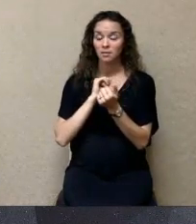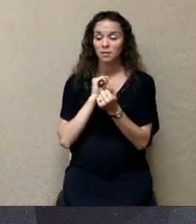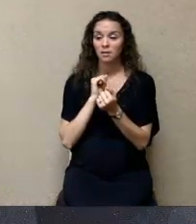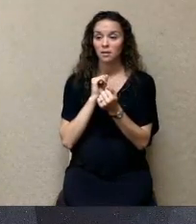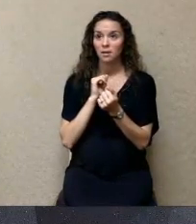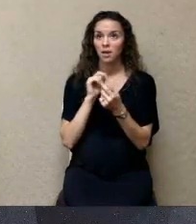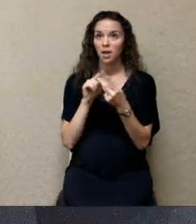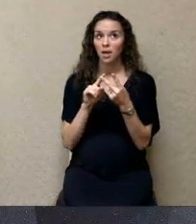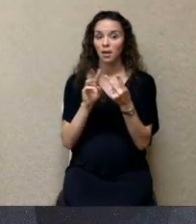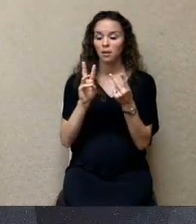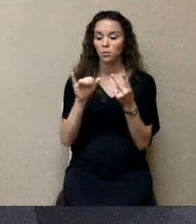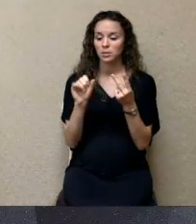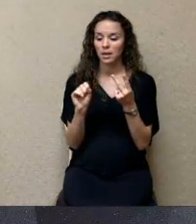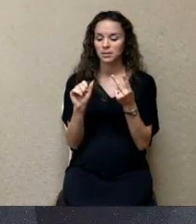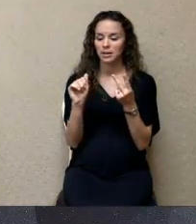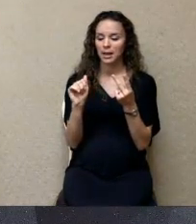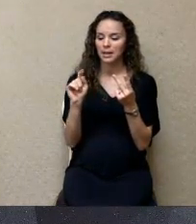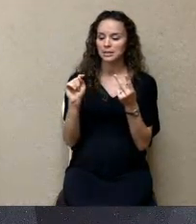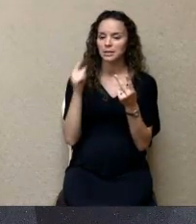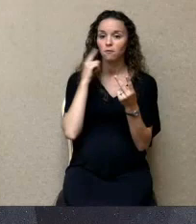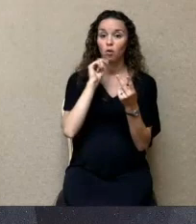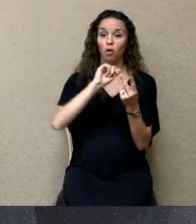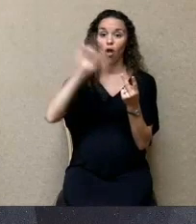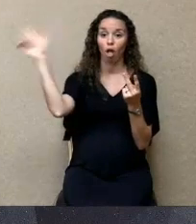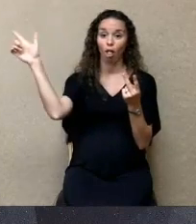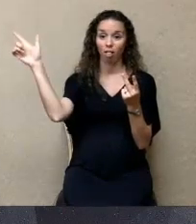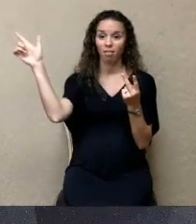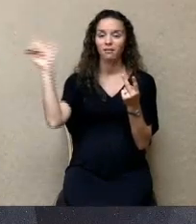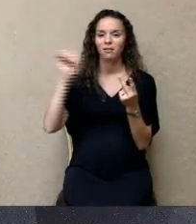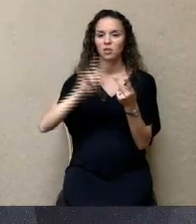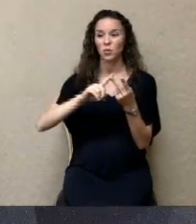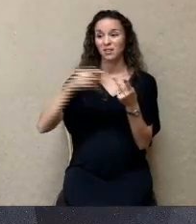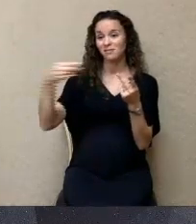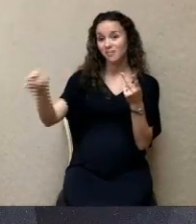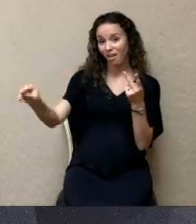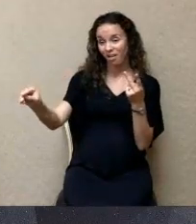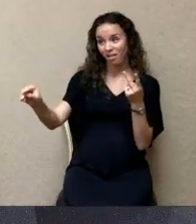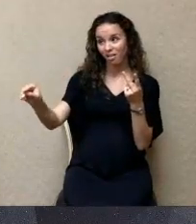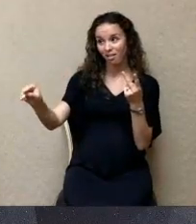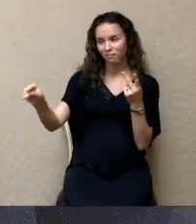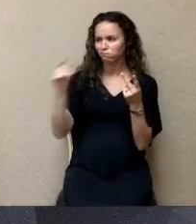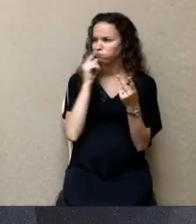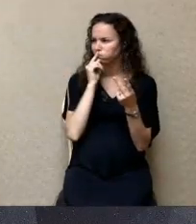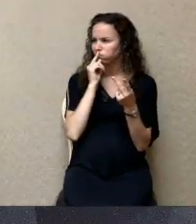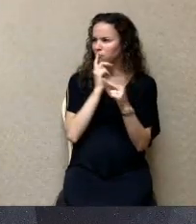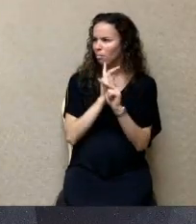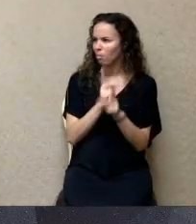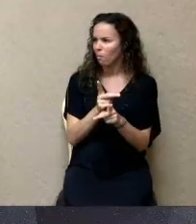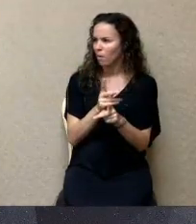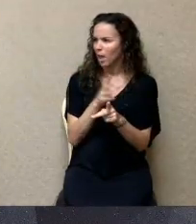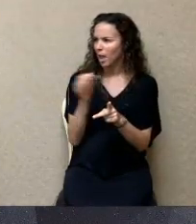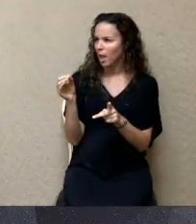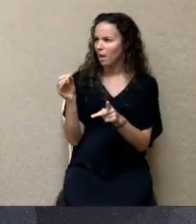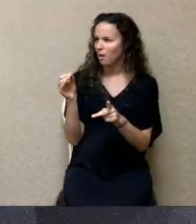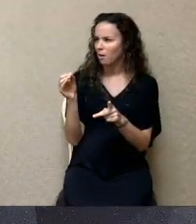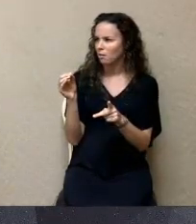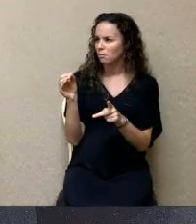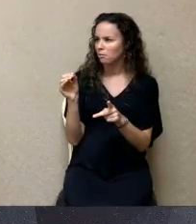And then the Wisconsin AT4All is a place where you can sell or, I think there's loan and for-sale equipment, right?